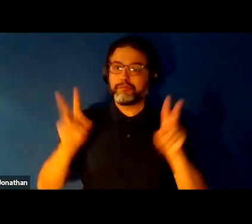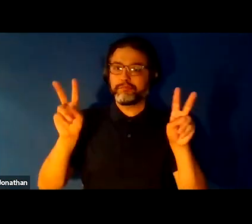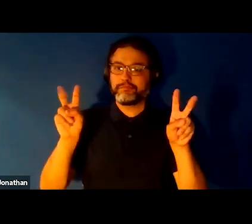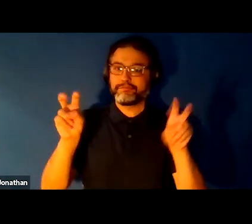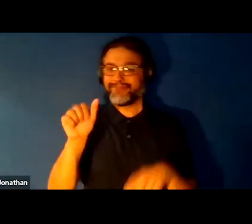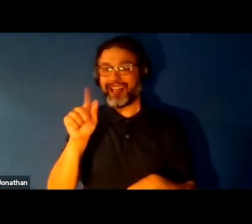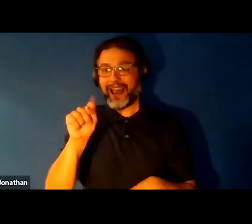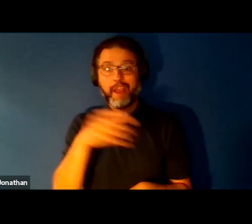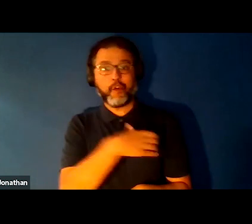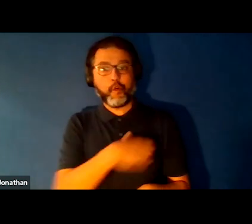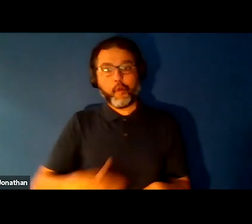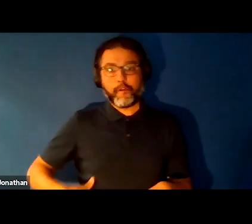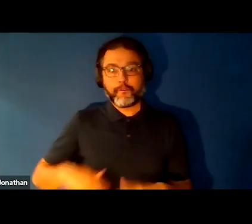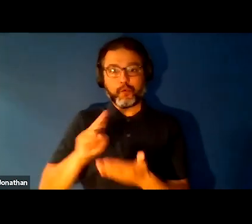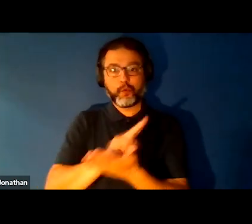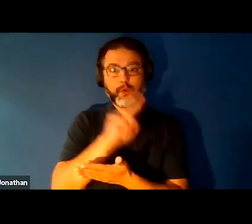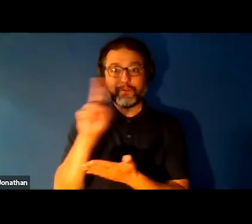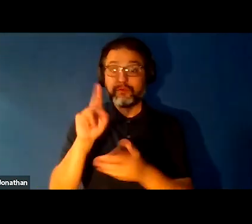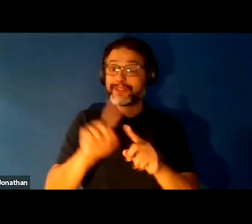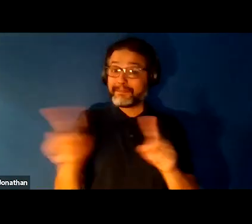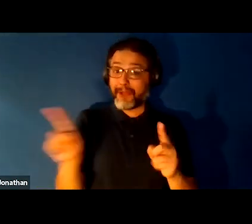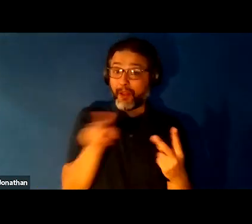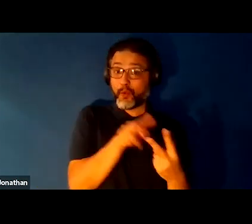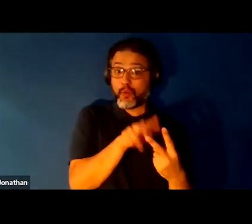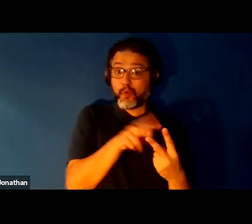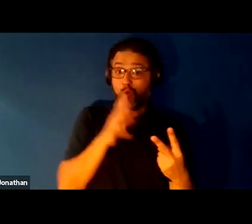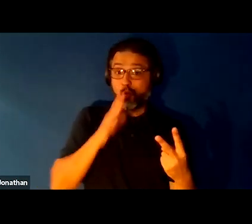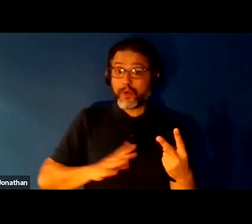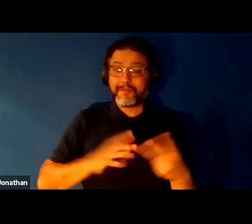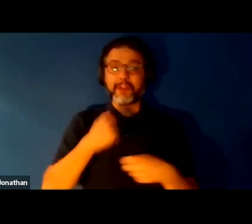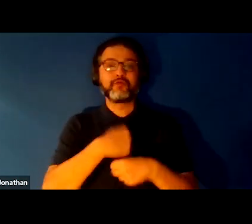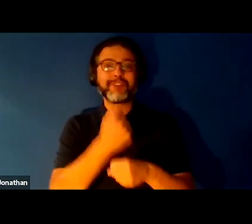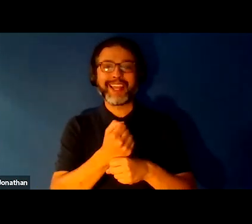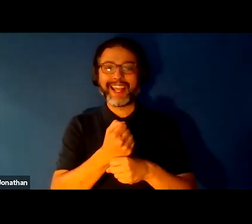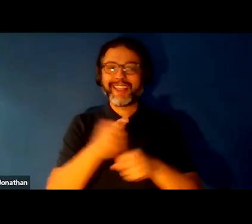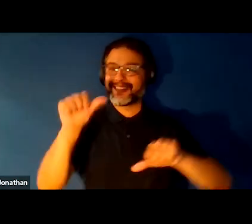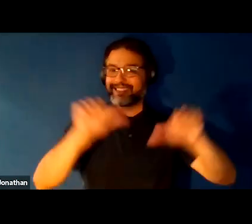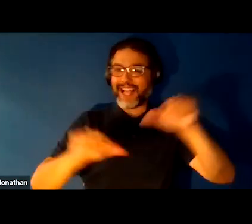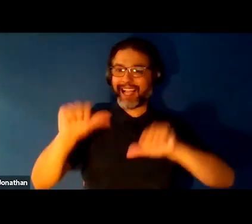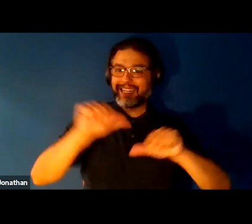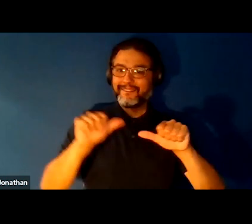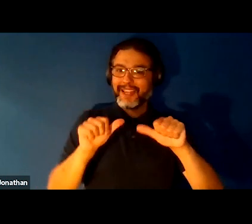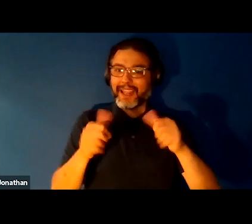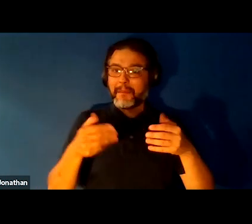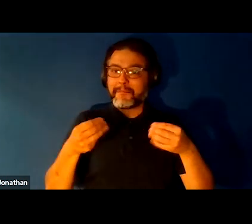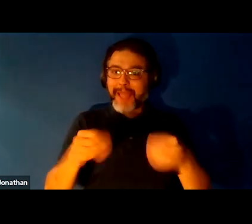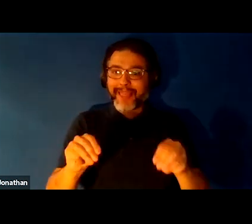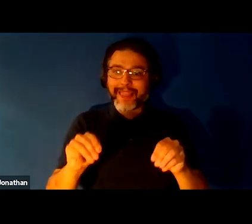But these 2 women created the scientific ways of measuring distance between stars that,